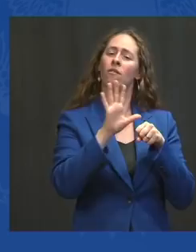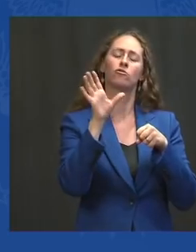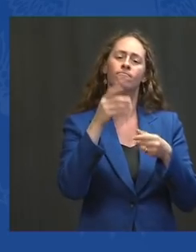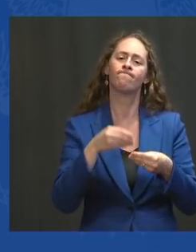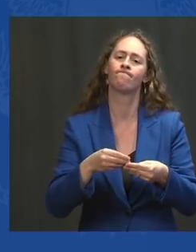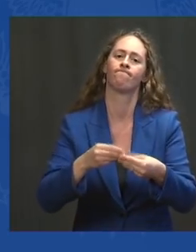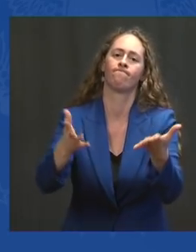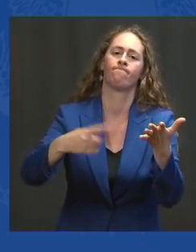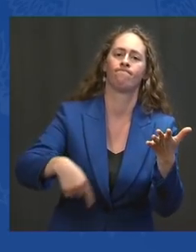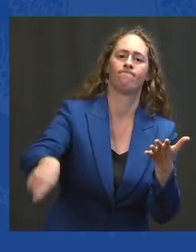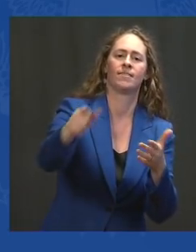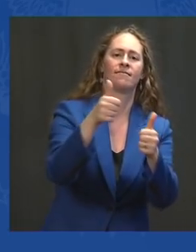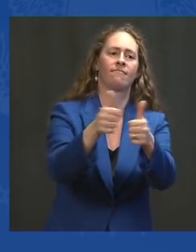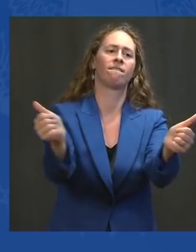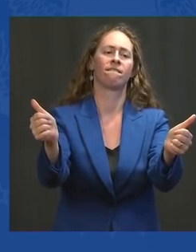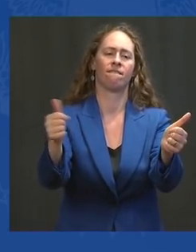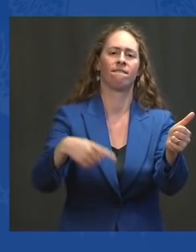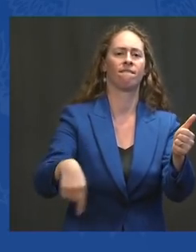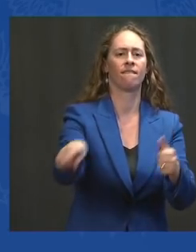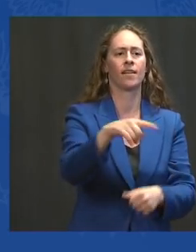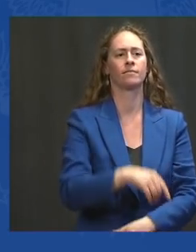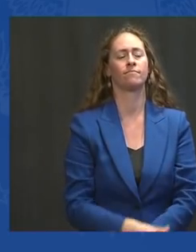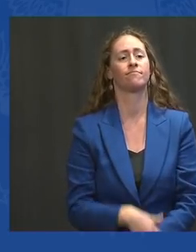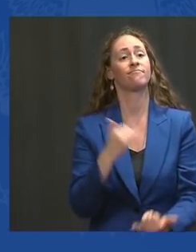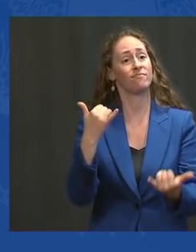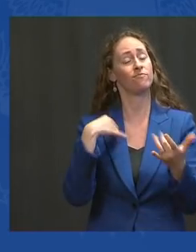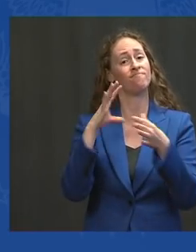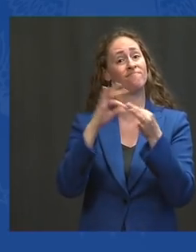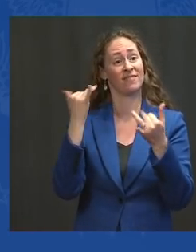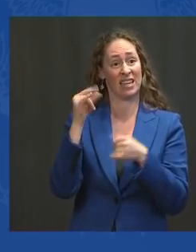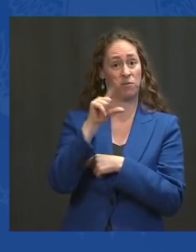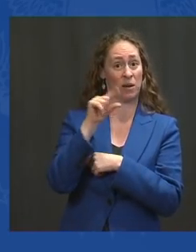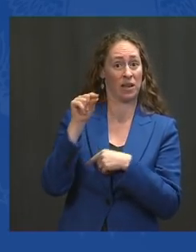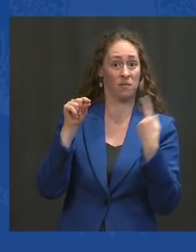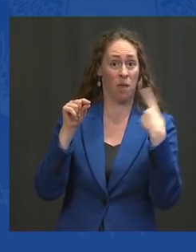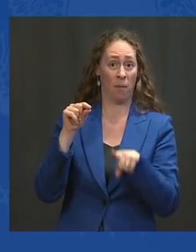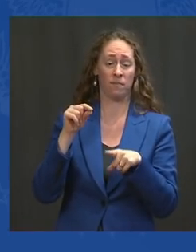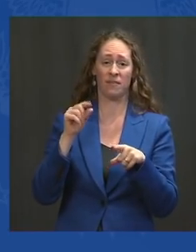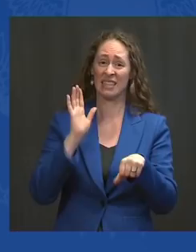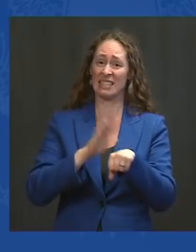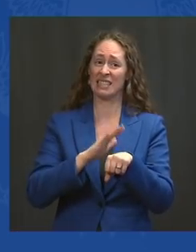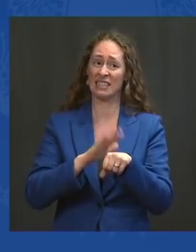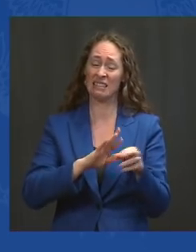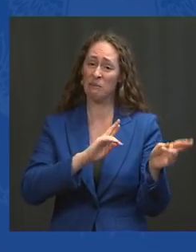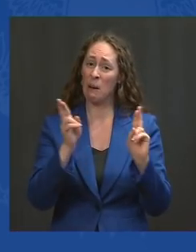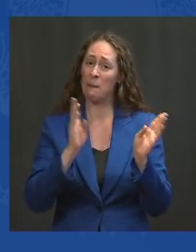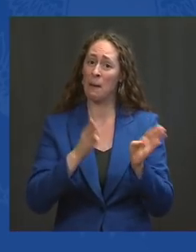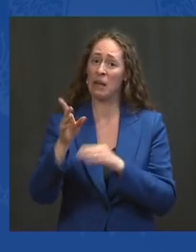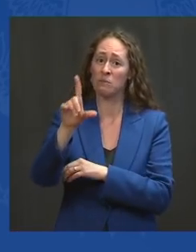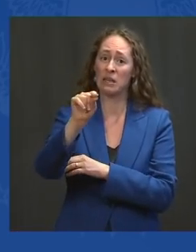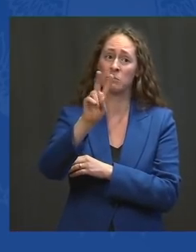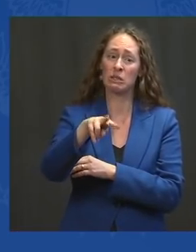That's why, just like we did in 2020, we have to prepare for 2022. We'll engage in an all-out effort to educate voters